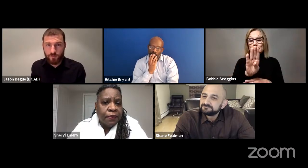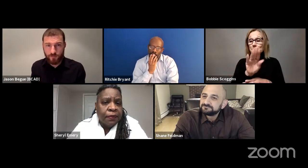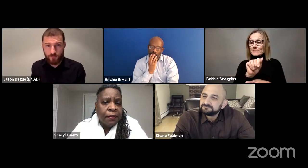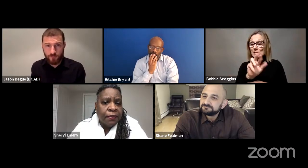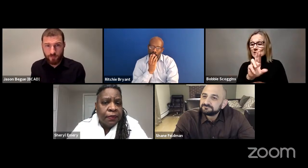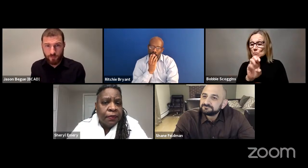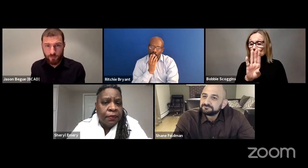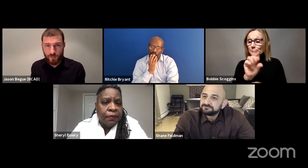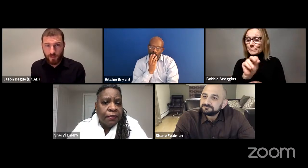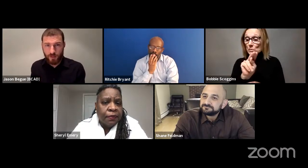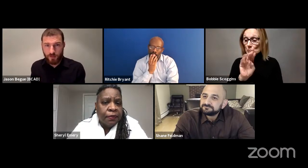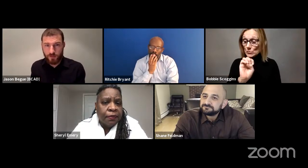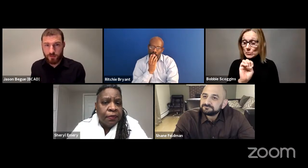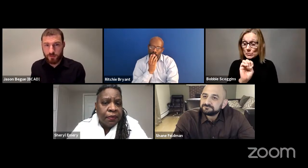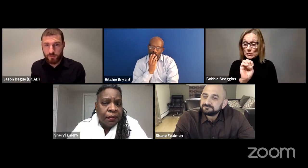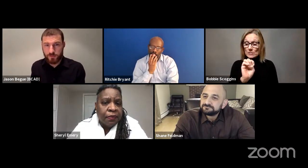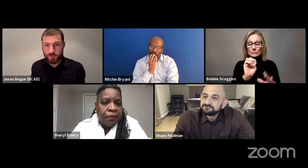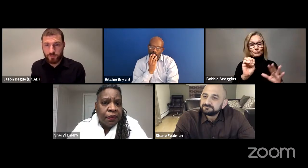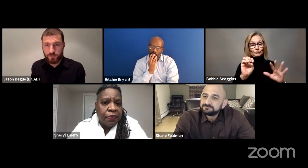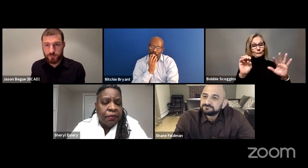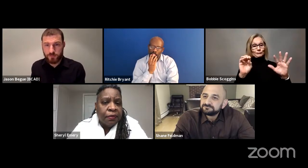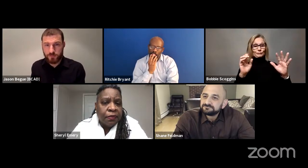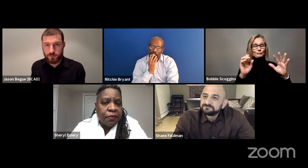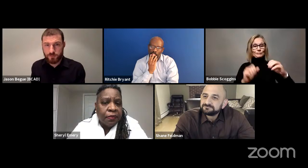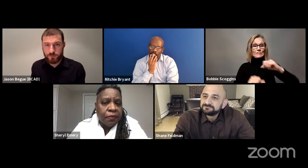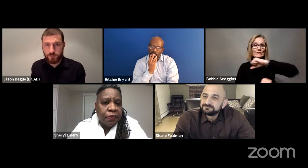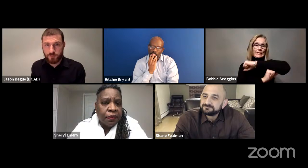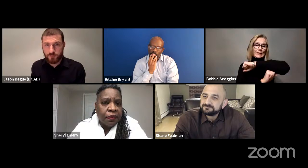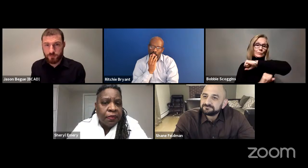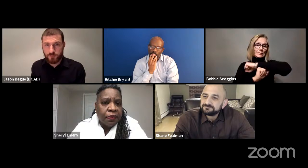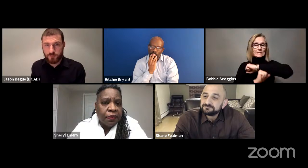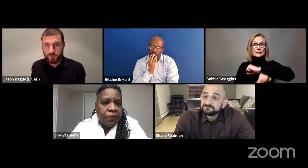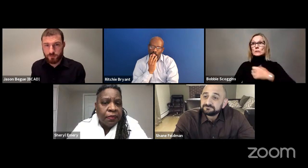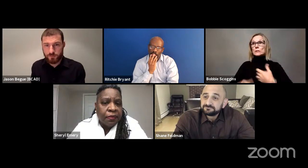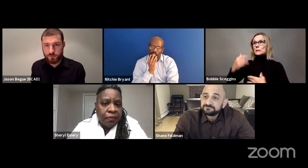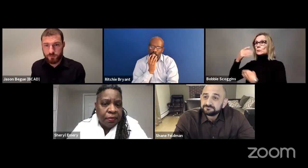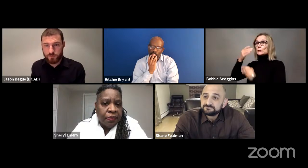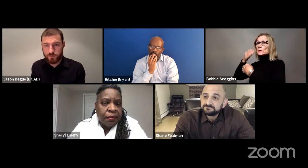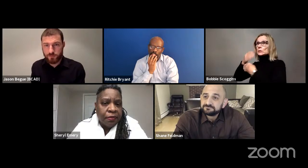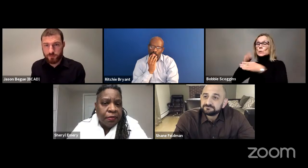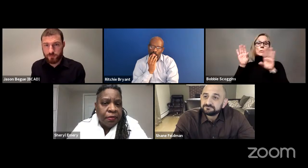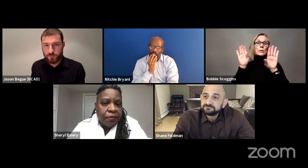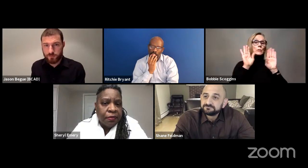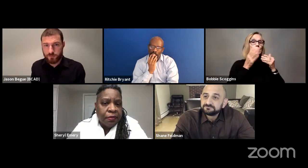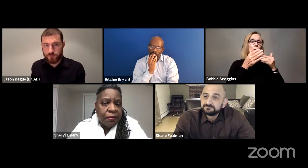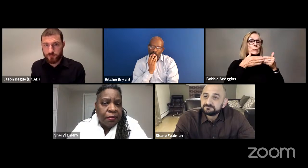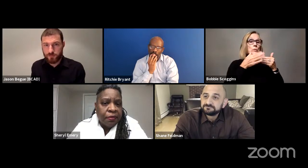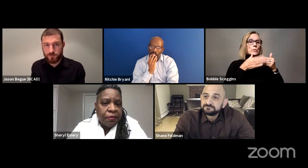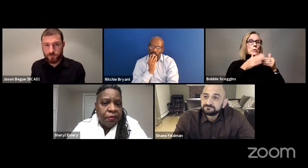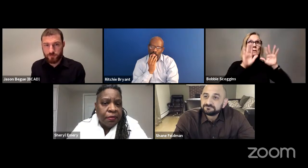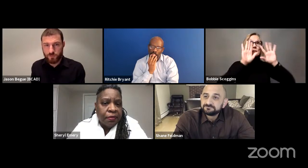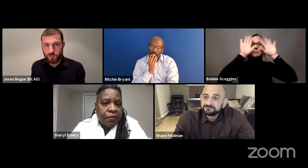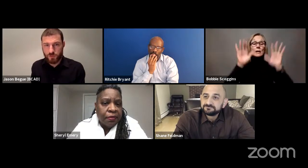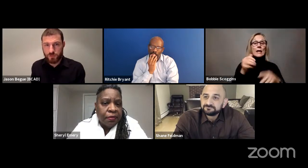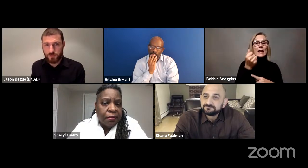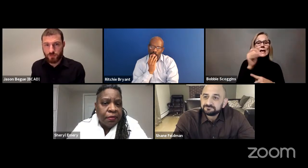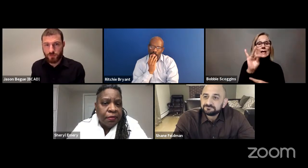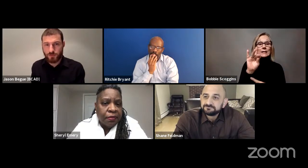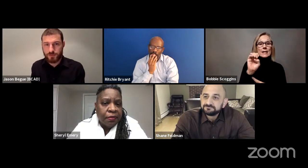Okay, I'm looking at the bare bones approach, a foundational approach